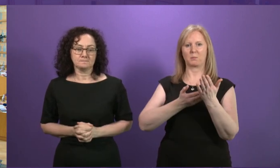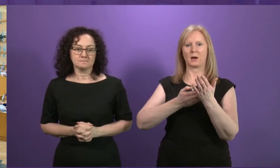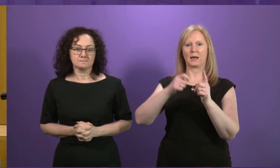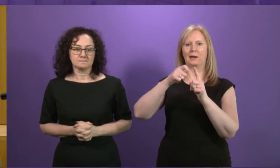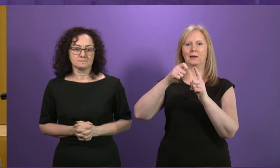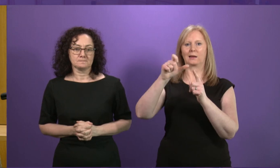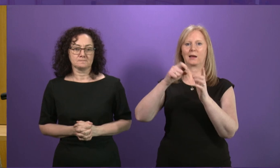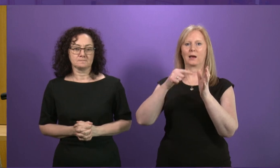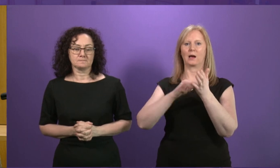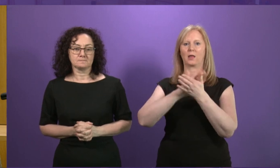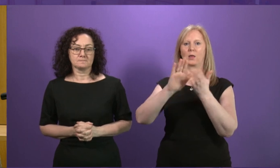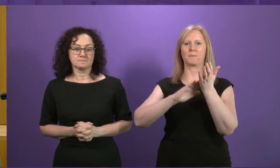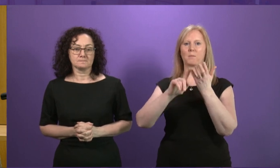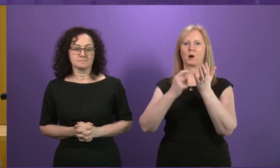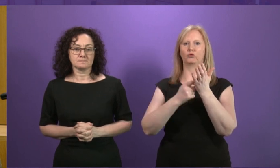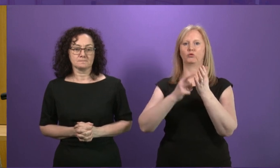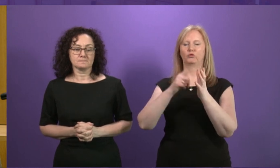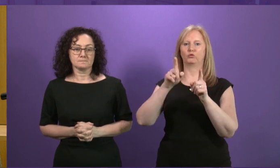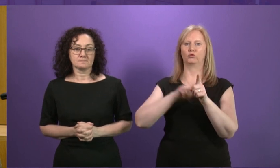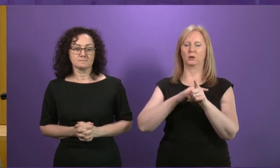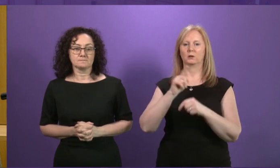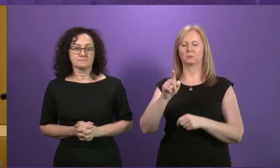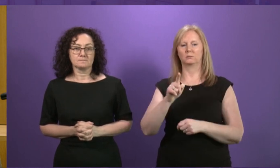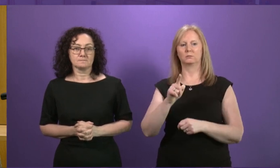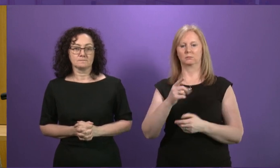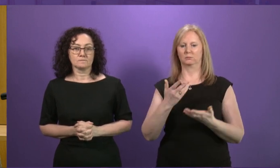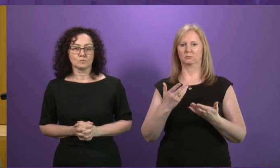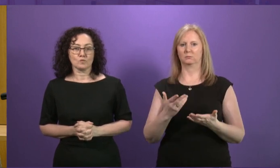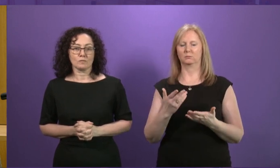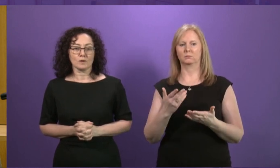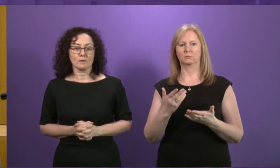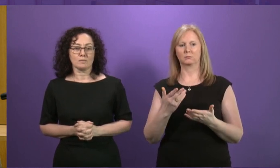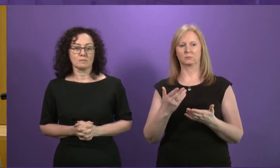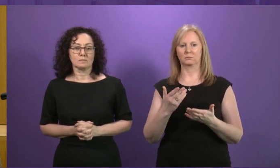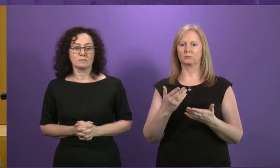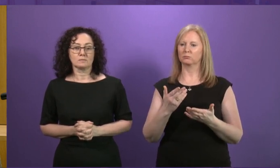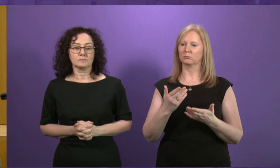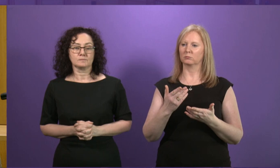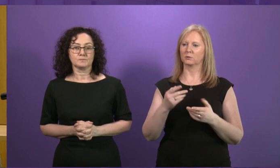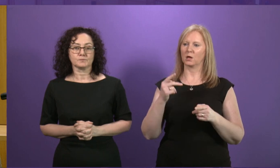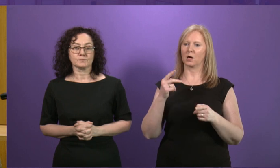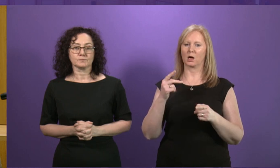and Dr Colin Atkinson concluded: “While cutting losses at this stage will carry short-term political and reputational